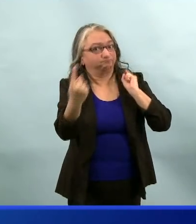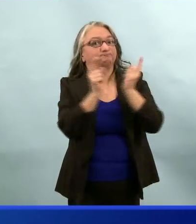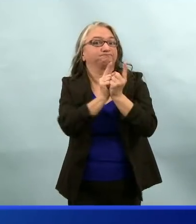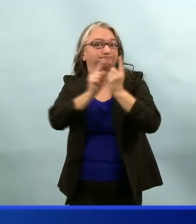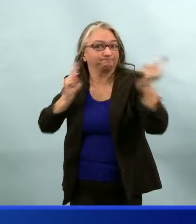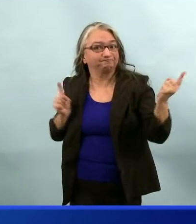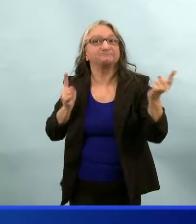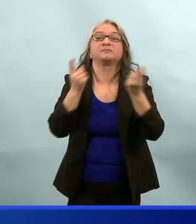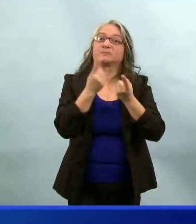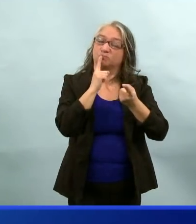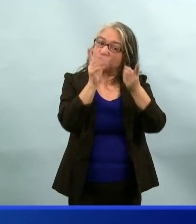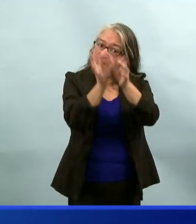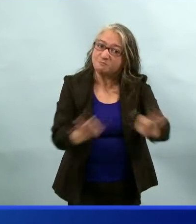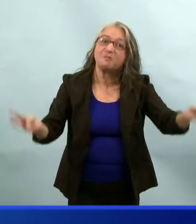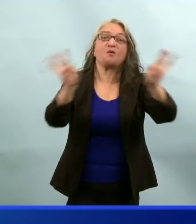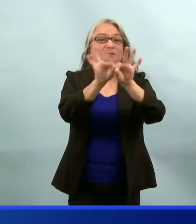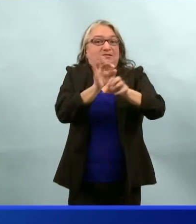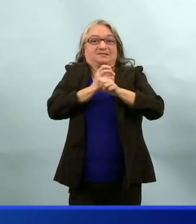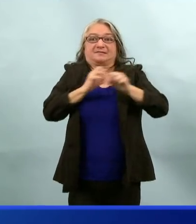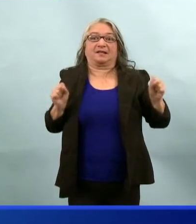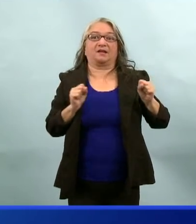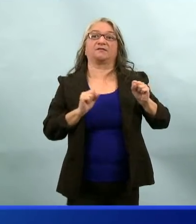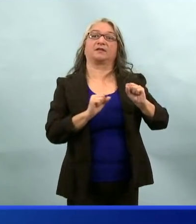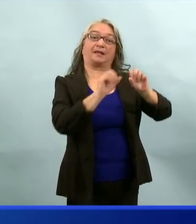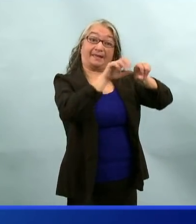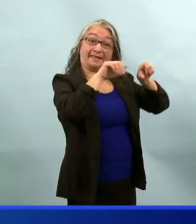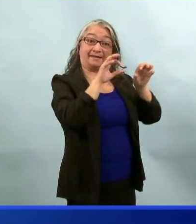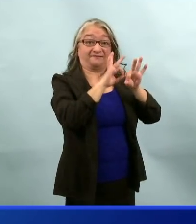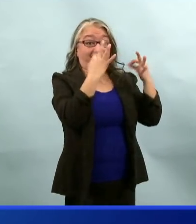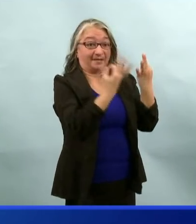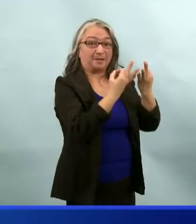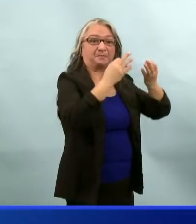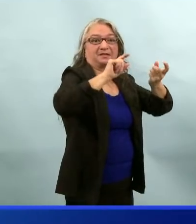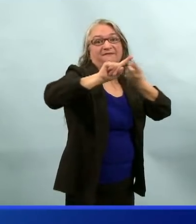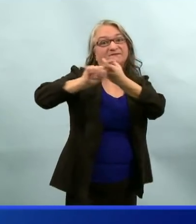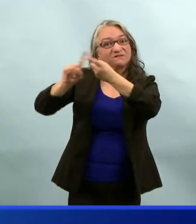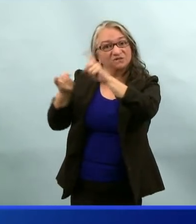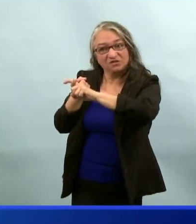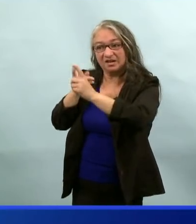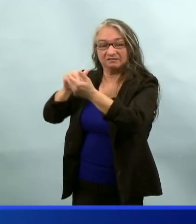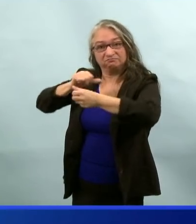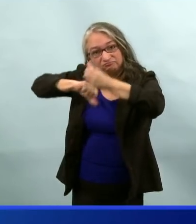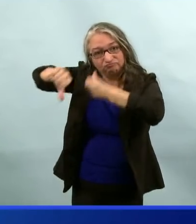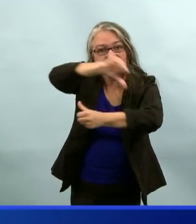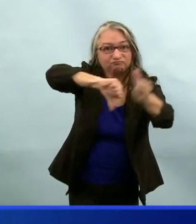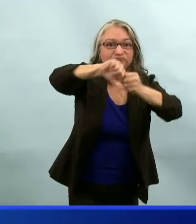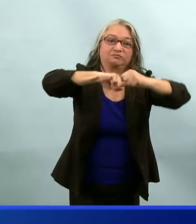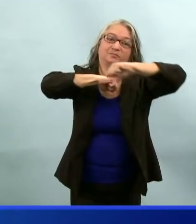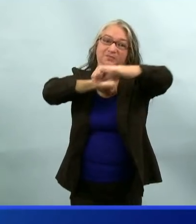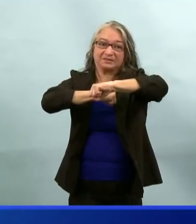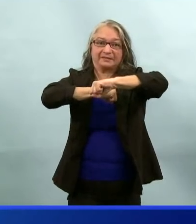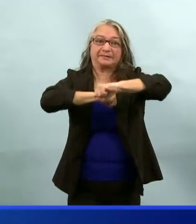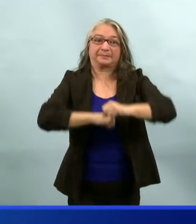well i'd like to switch gears for a moment and let you know that we continue to see good uptake